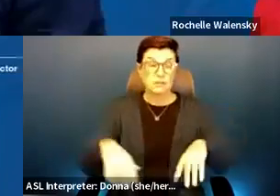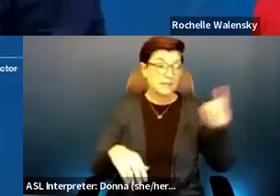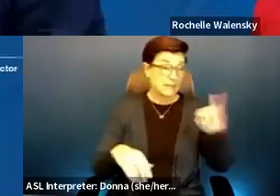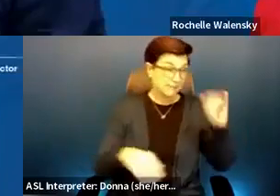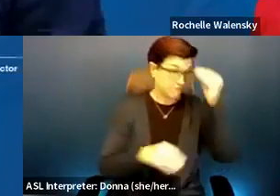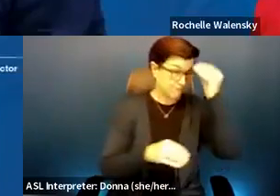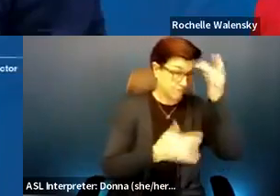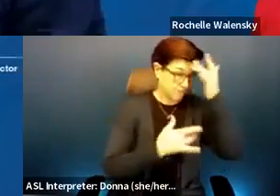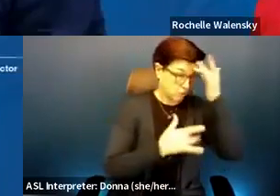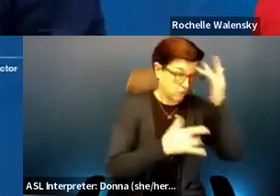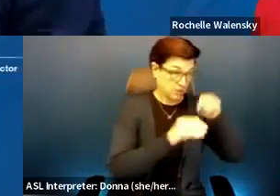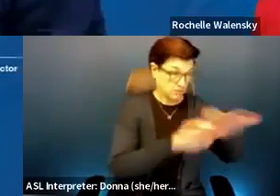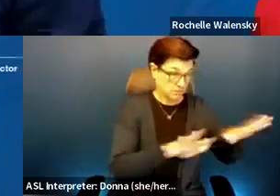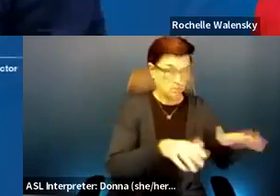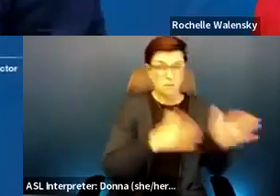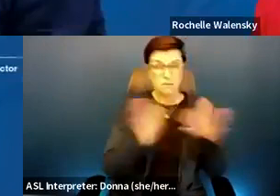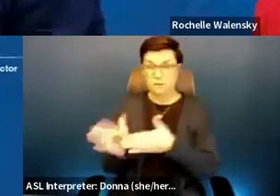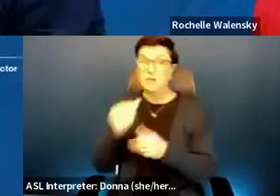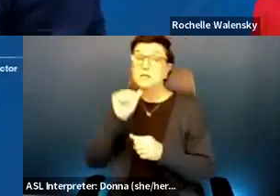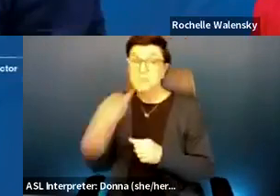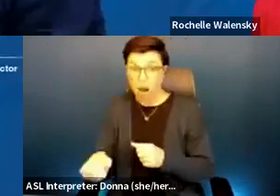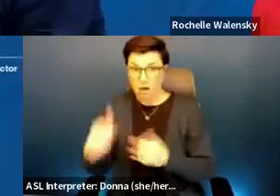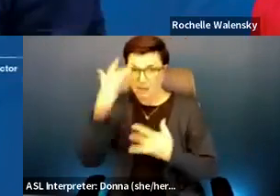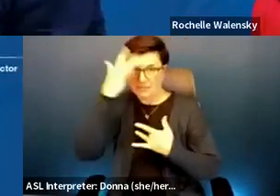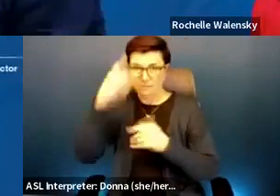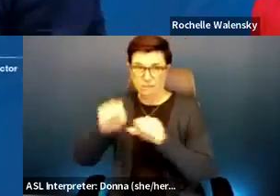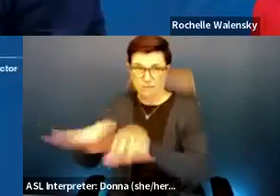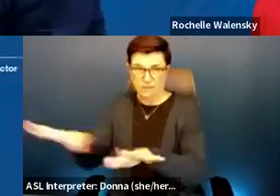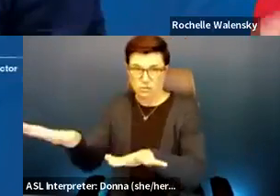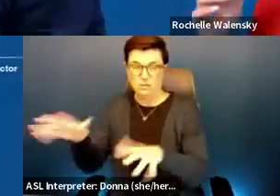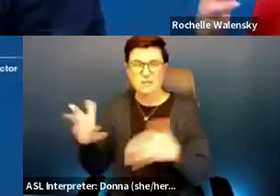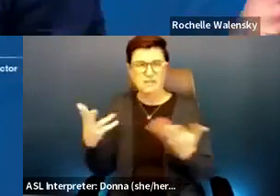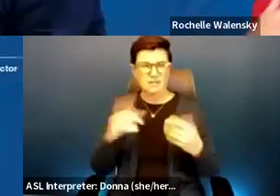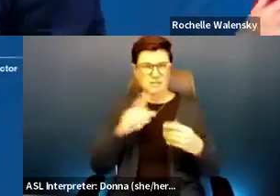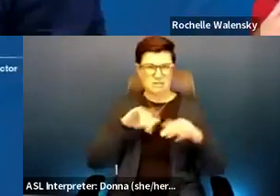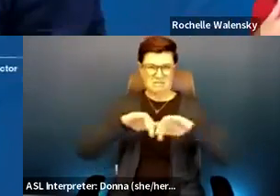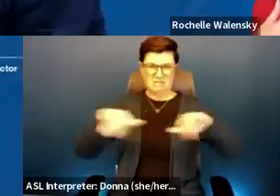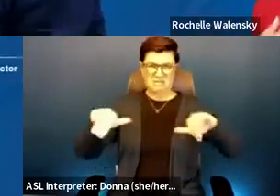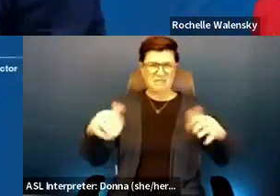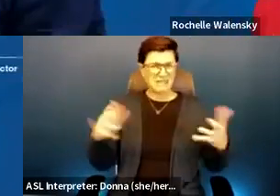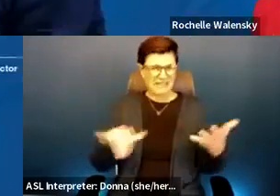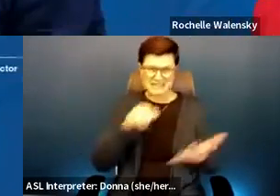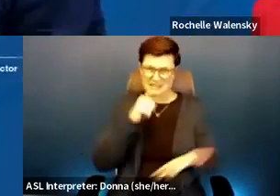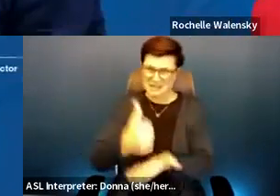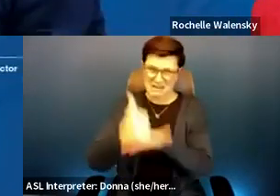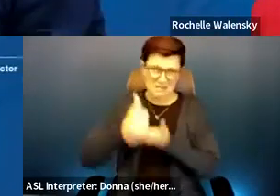And I really felt like those silos were not productive because we really would like them working more closely together.